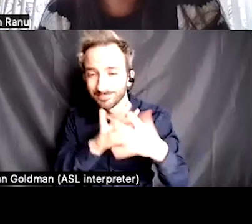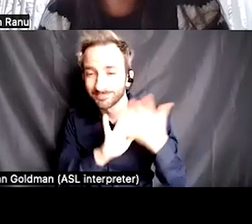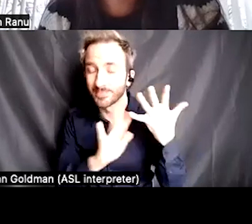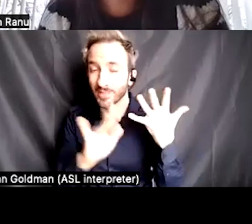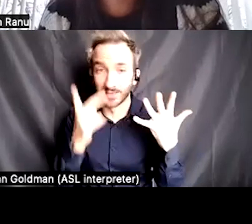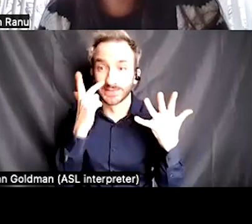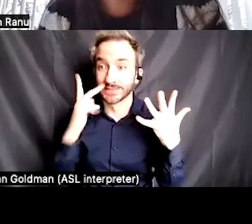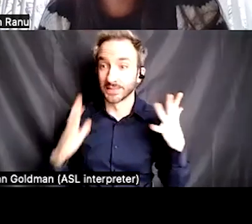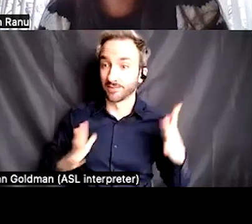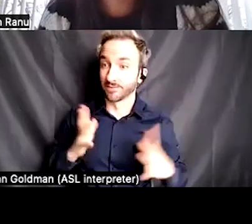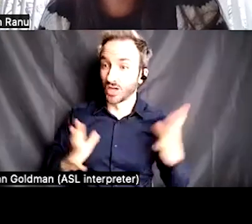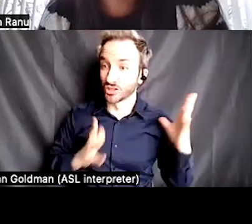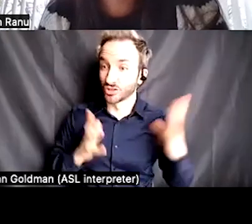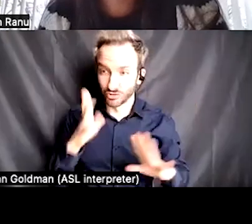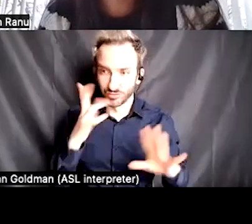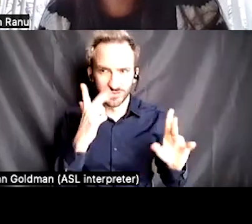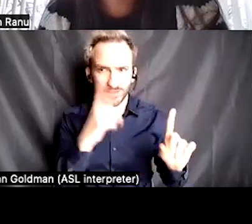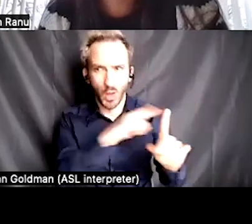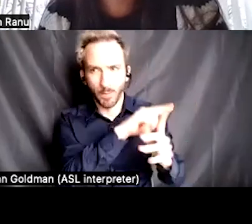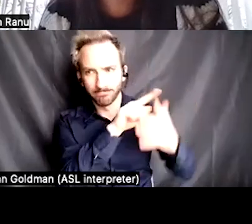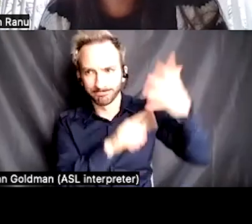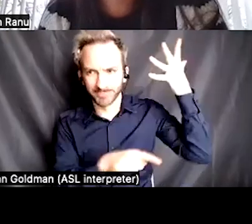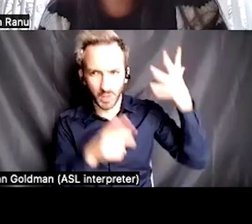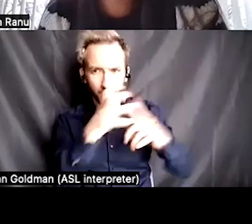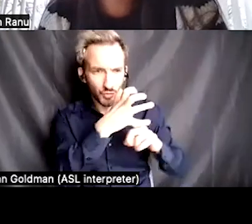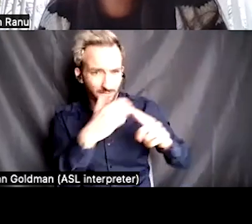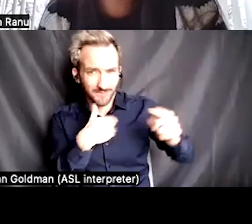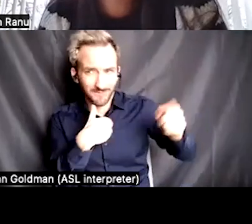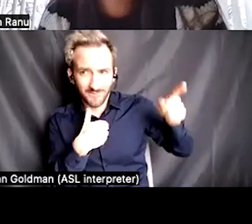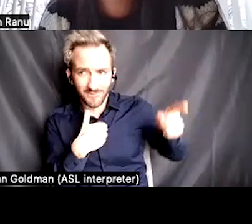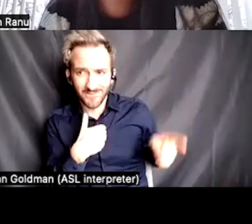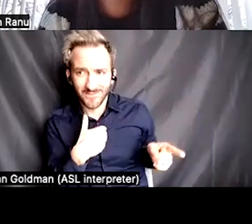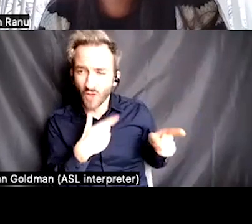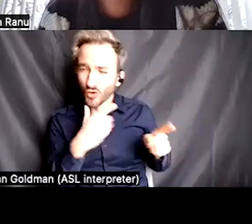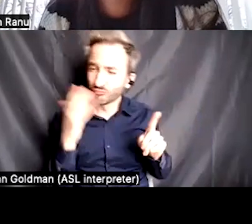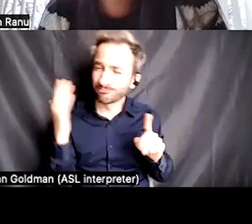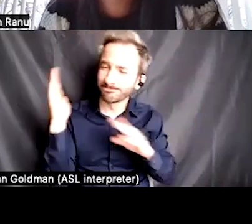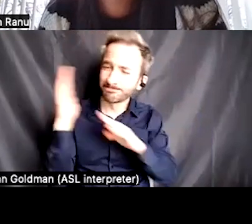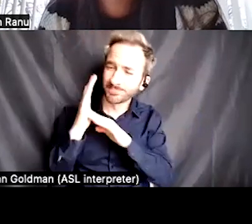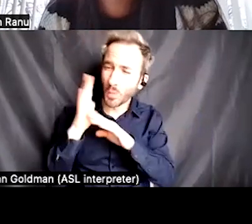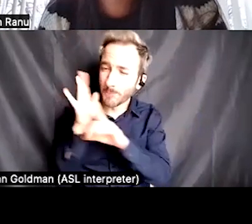are in the top 10 most popular and trending designs on mobile accessories retailer, Casetify,